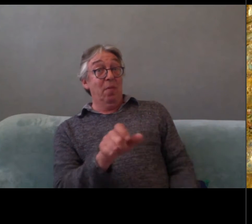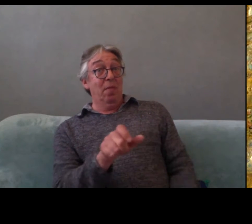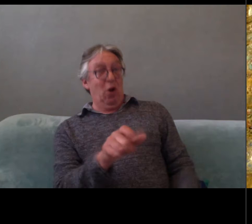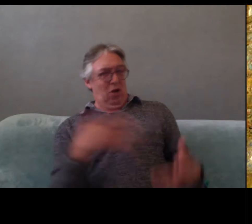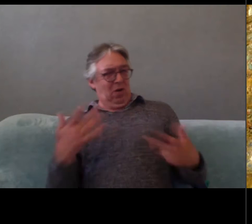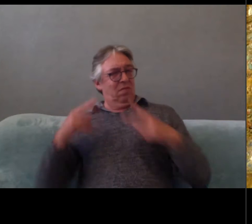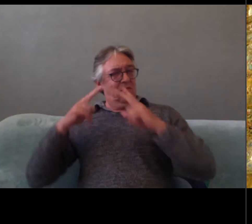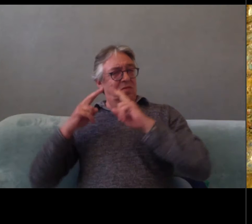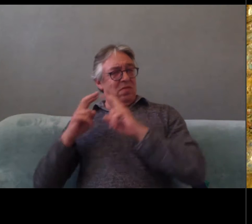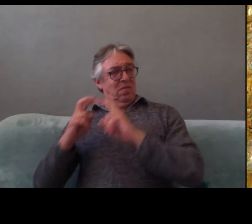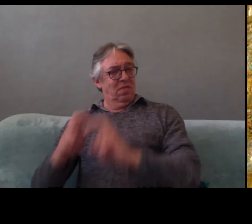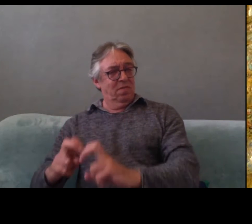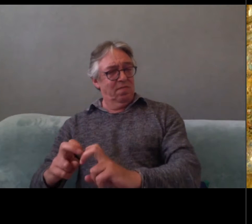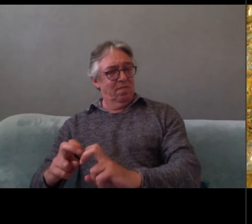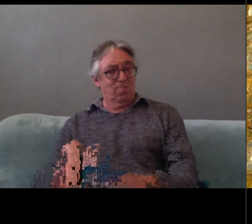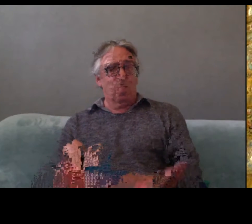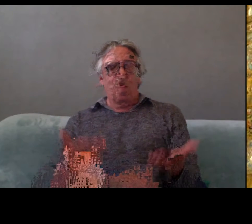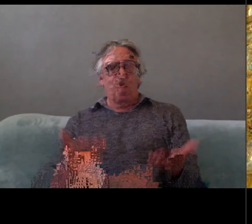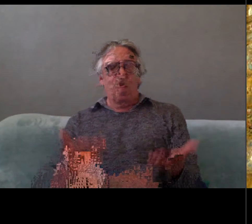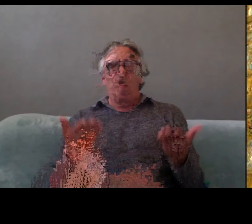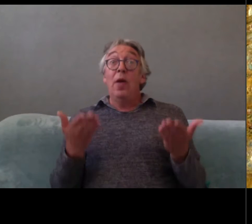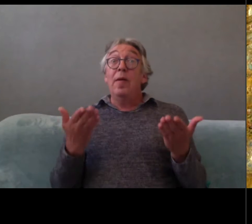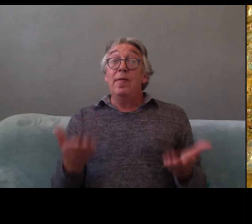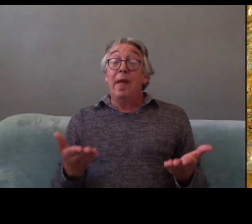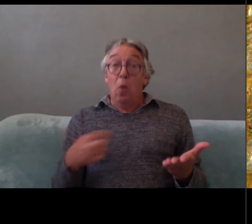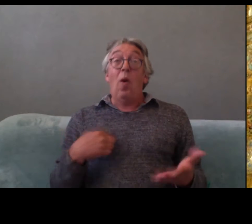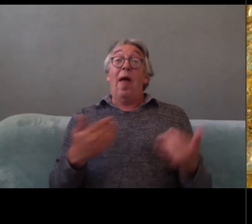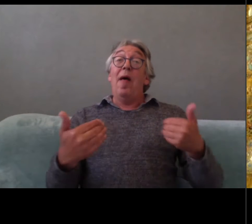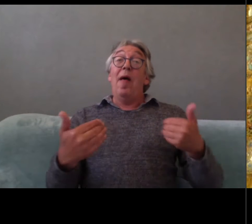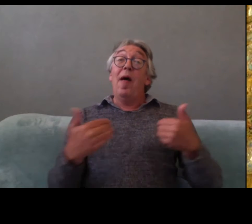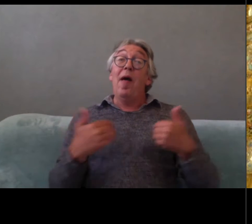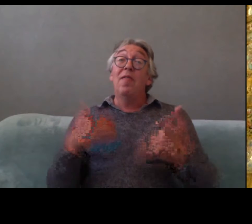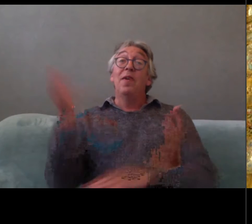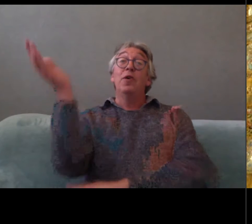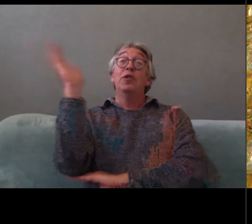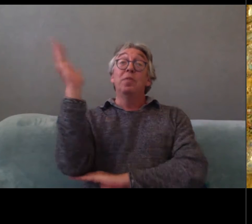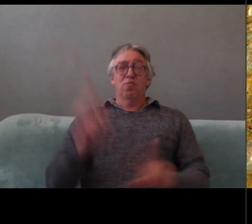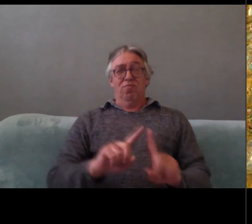between different experts in the area coming from the disability movement,